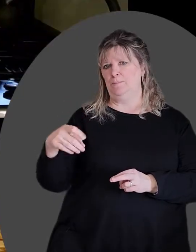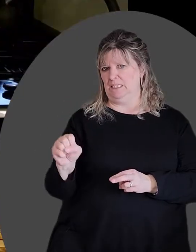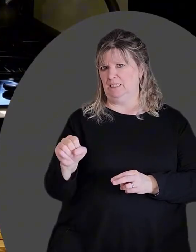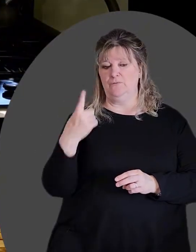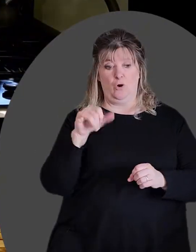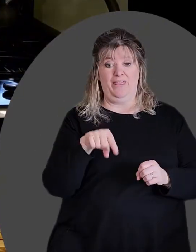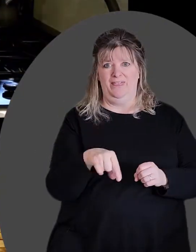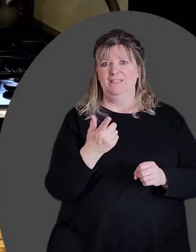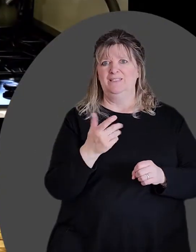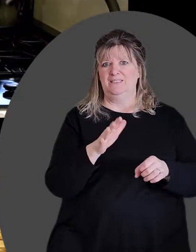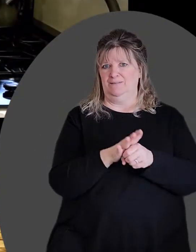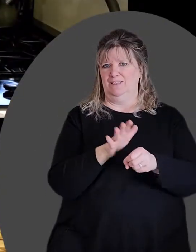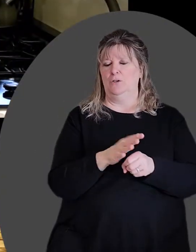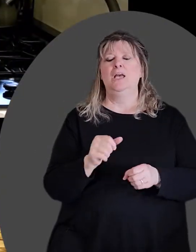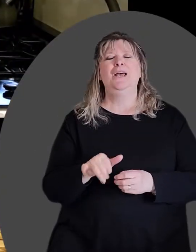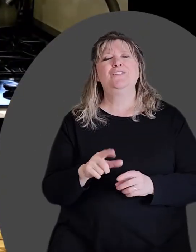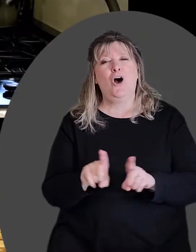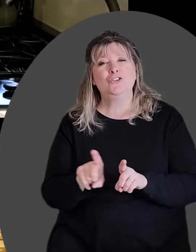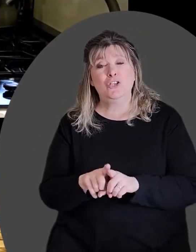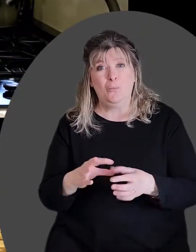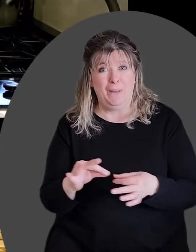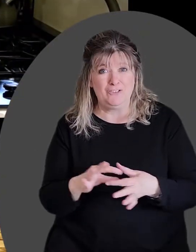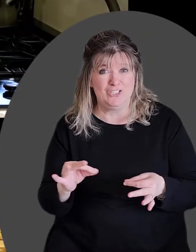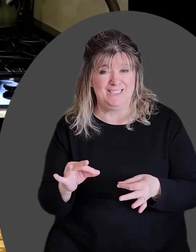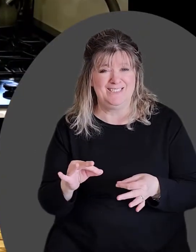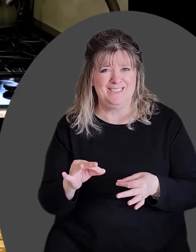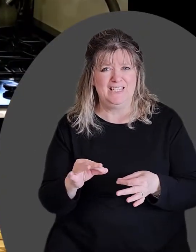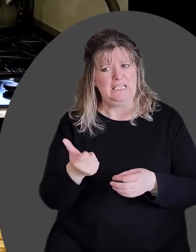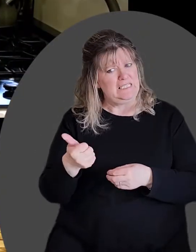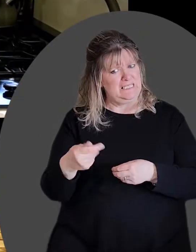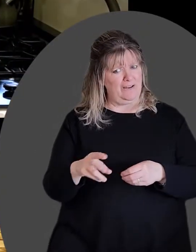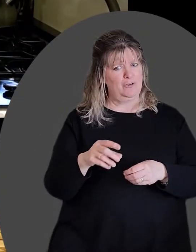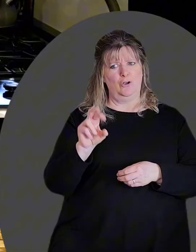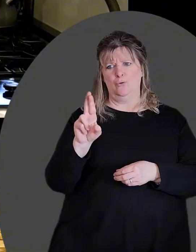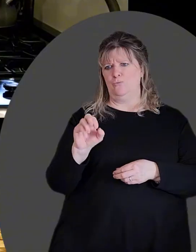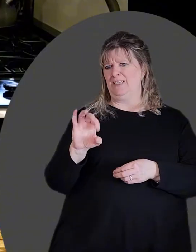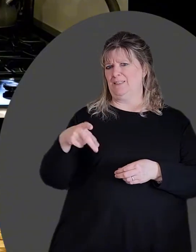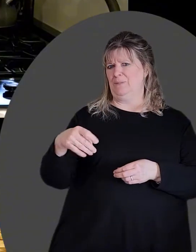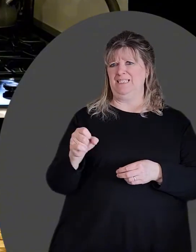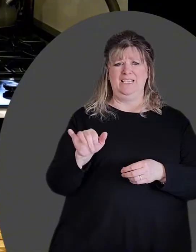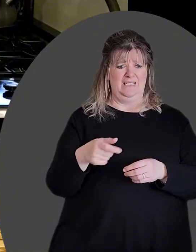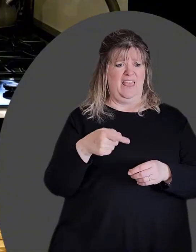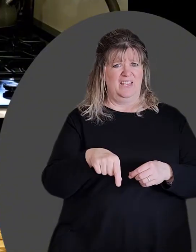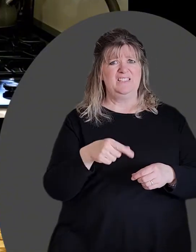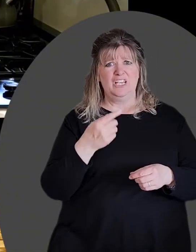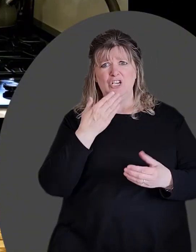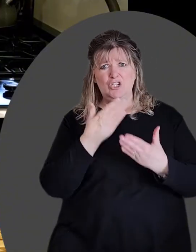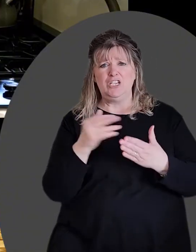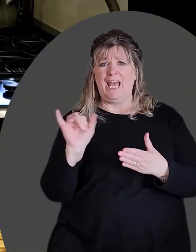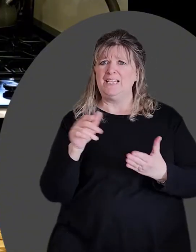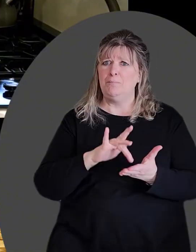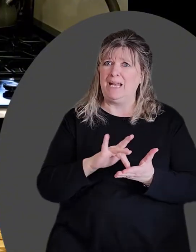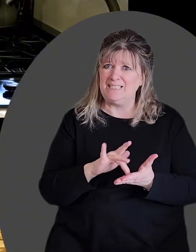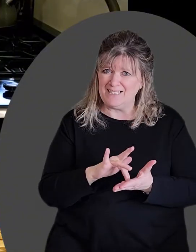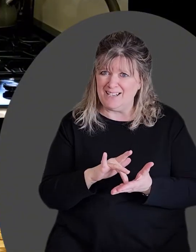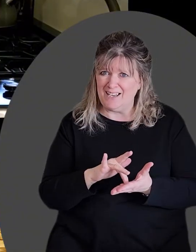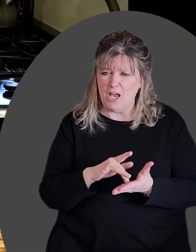it's also mentioned in several recipes that this is good as a medicine for a cough